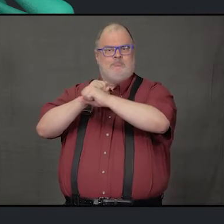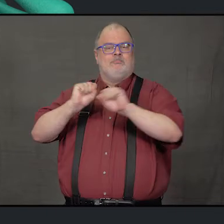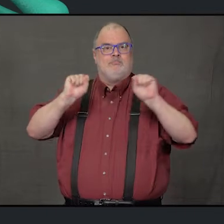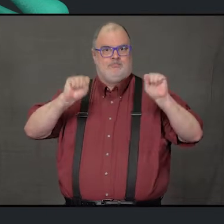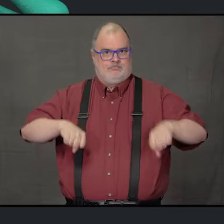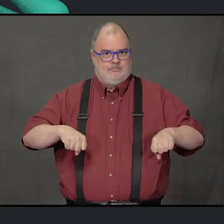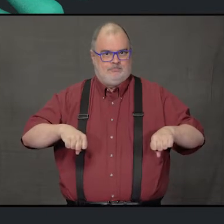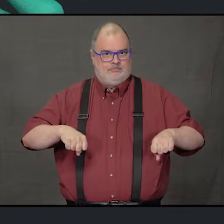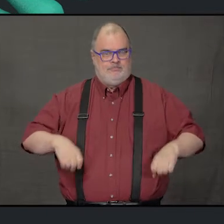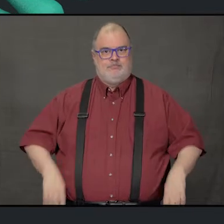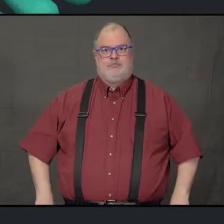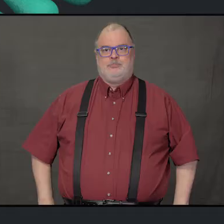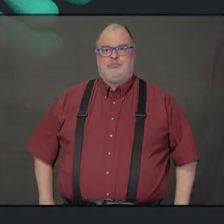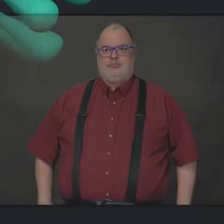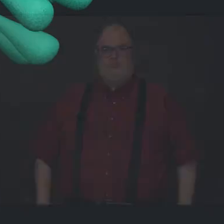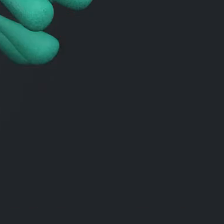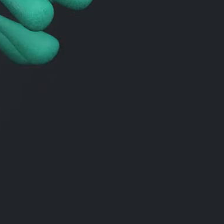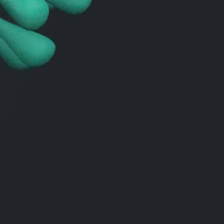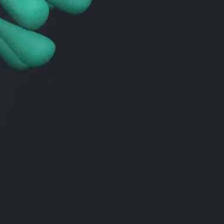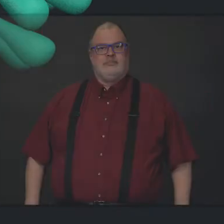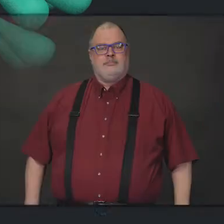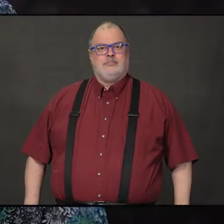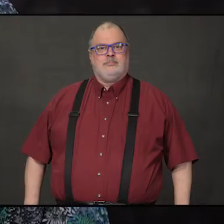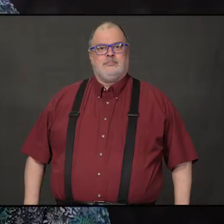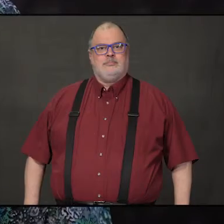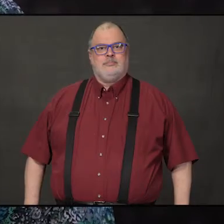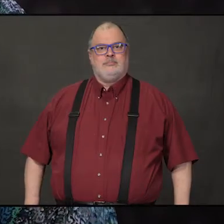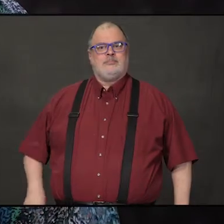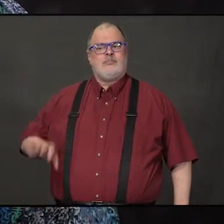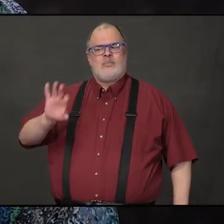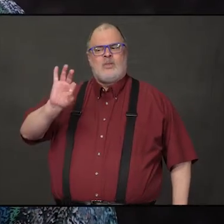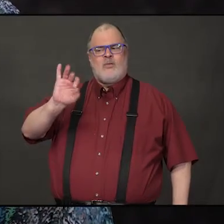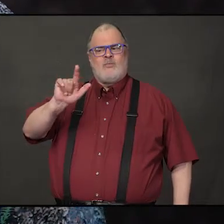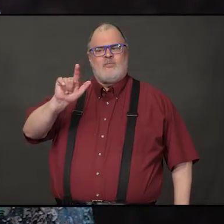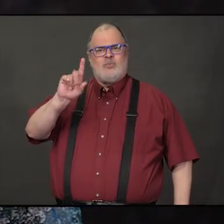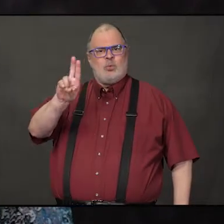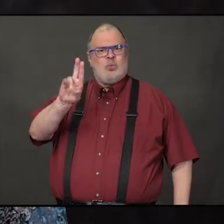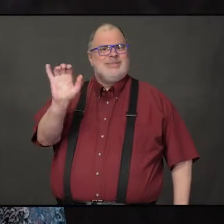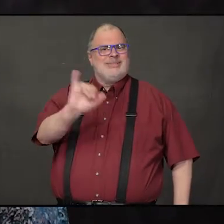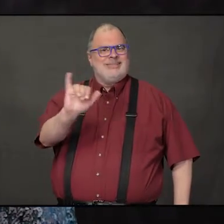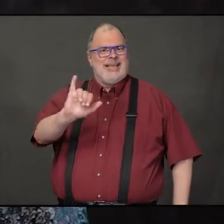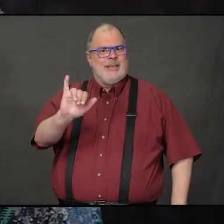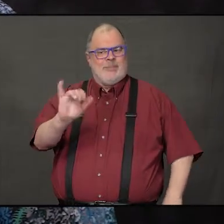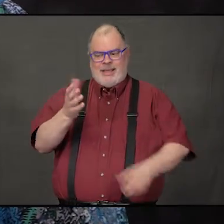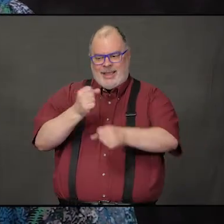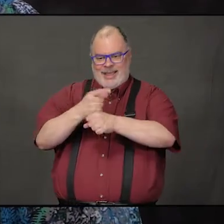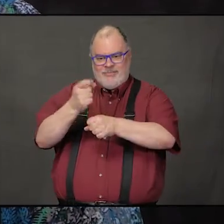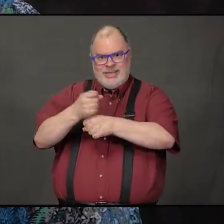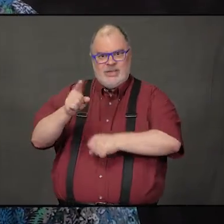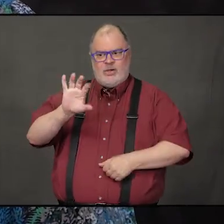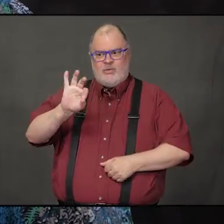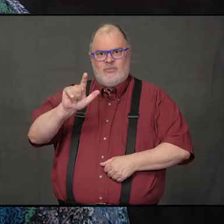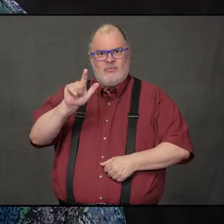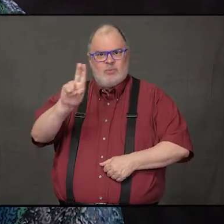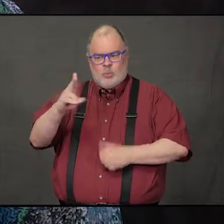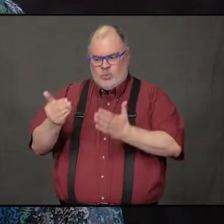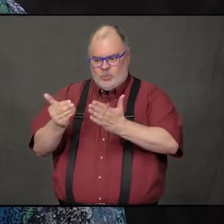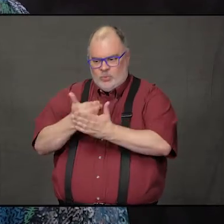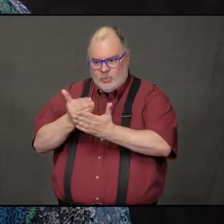A flu shot is given every year – because of the same reason – there are different versions of the flu that arise and have to be protected against.